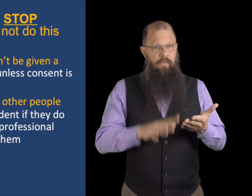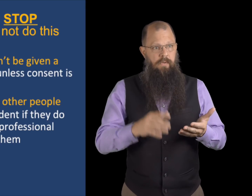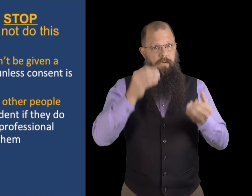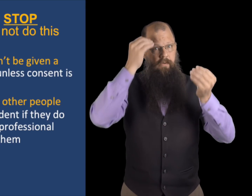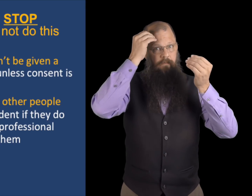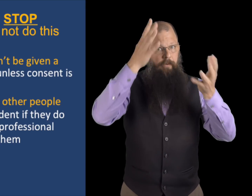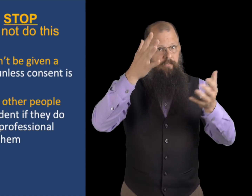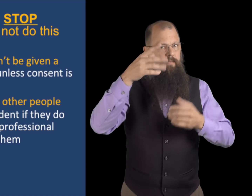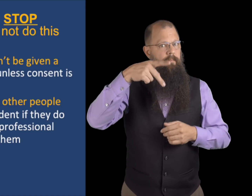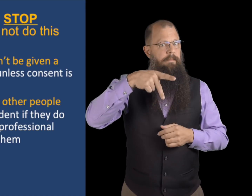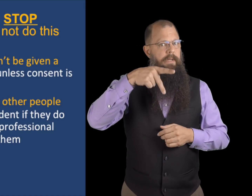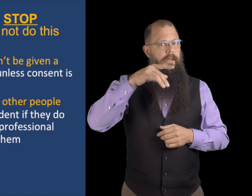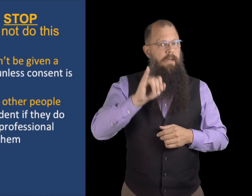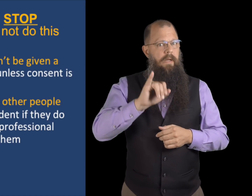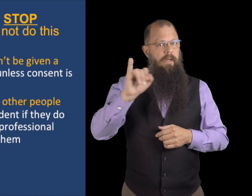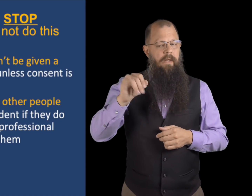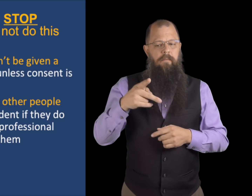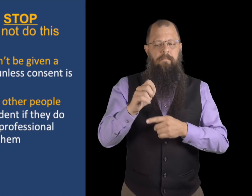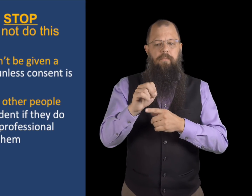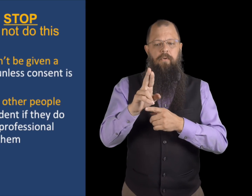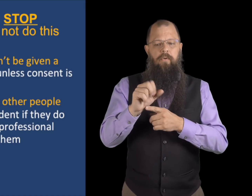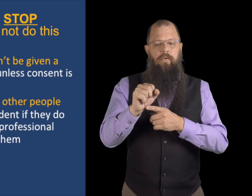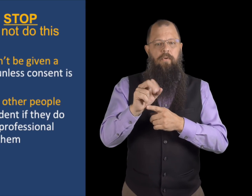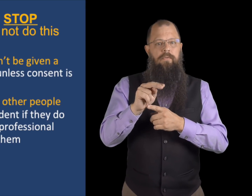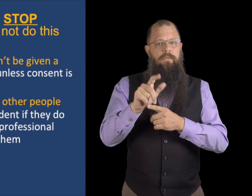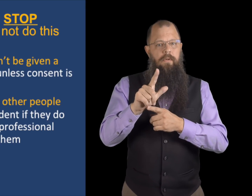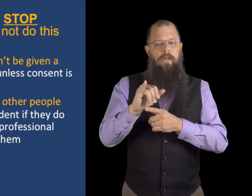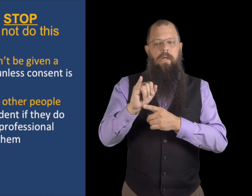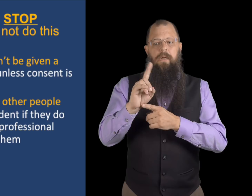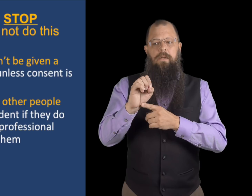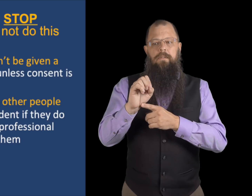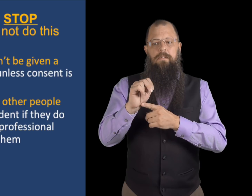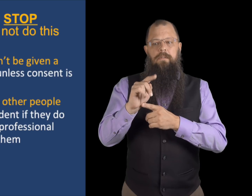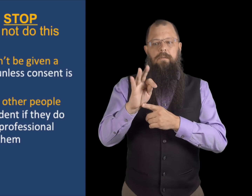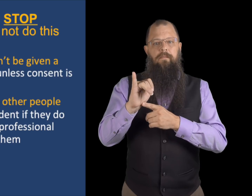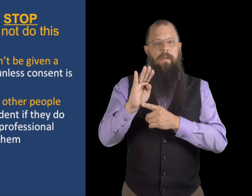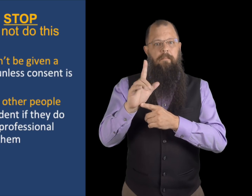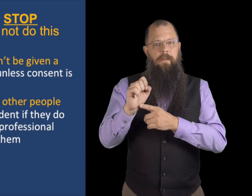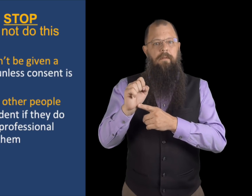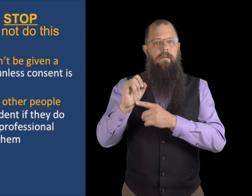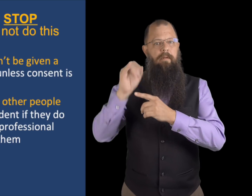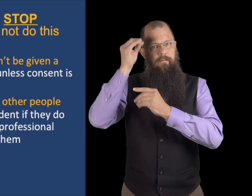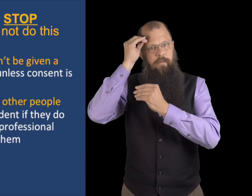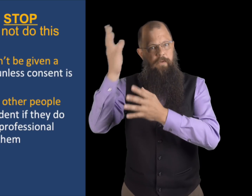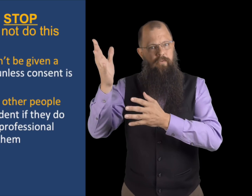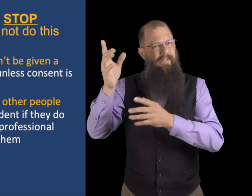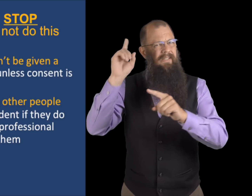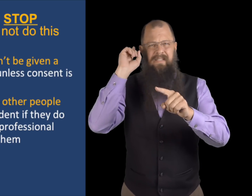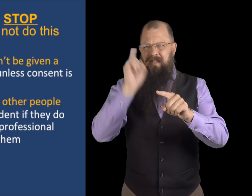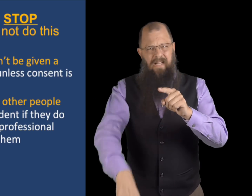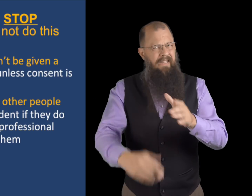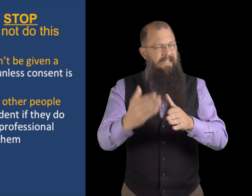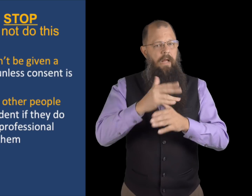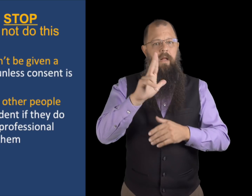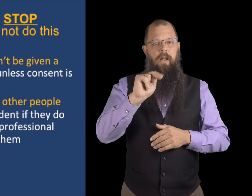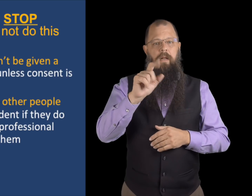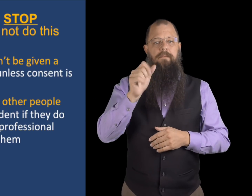we cannot do. Sharing a student's PII, their Personal Identifiable Information,